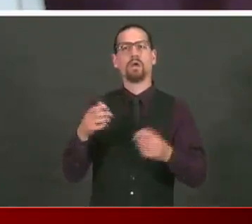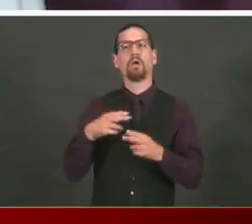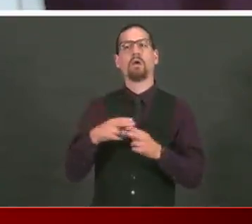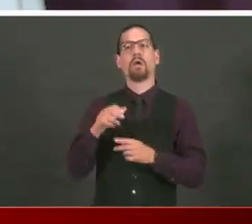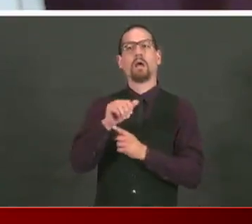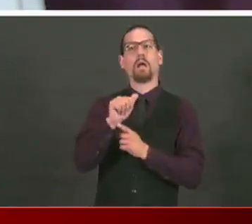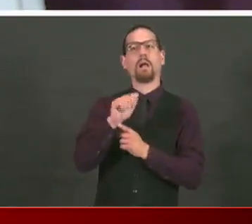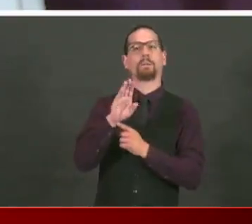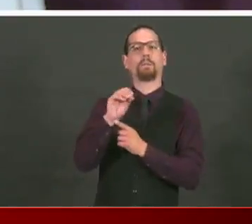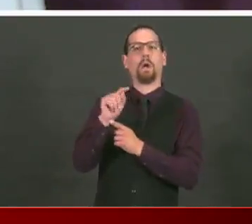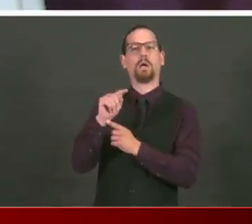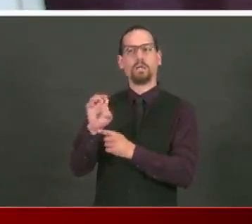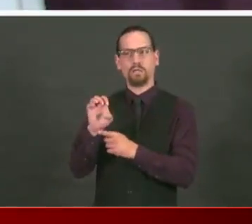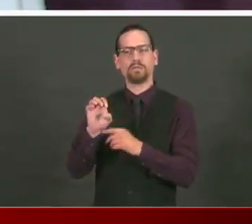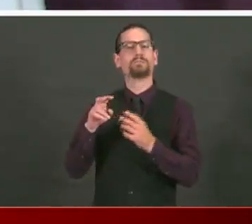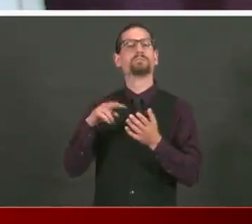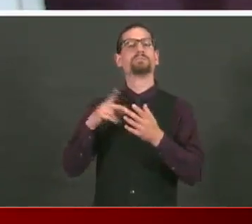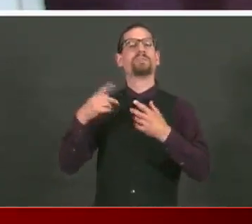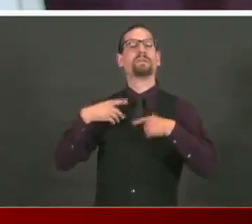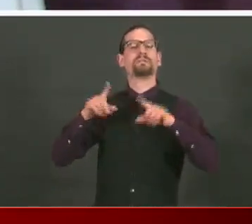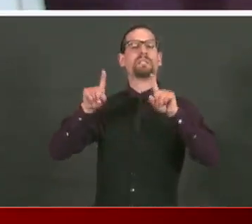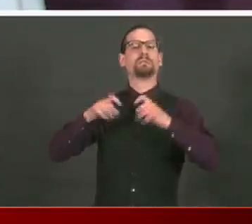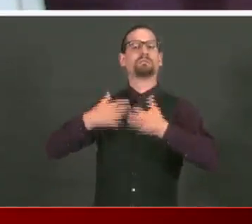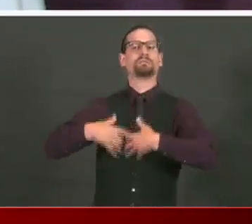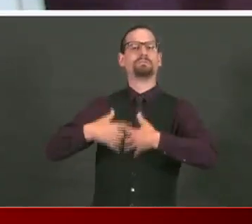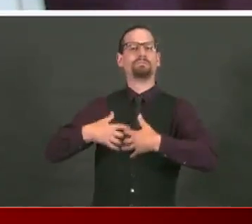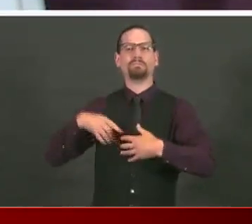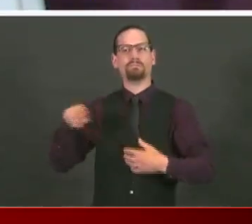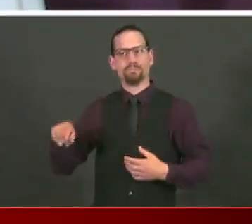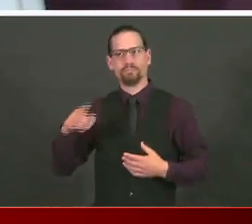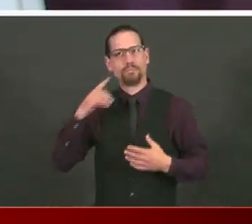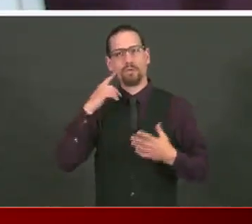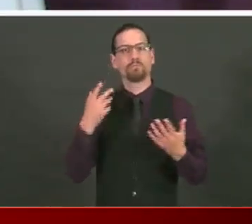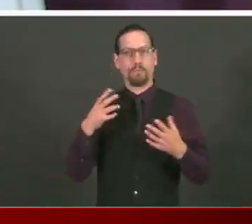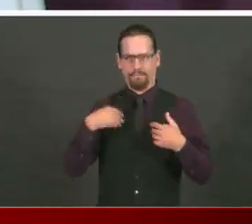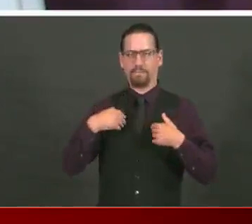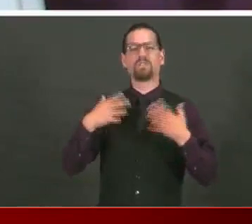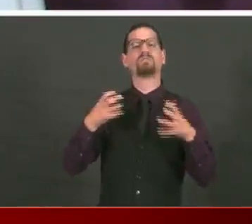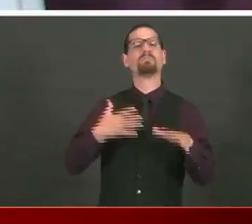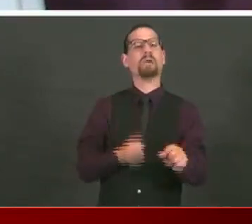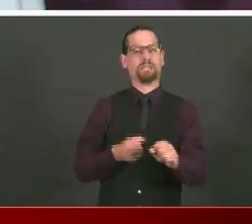USING ABBOTT MACHINES. WE HAVE MORE THAN A DOZEN AND